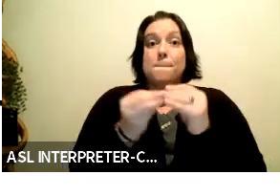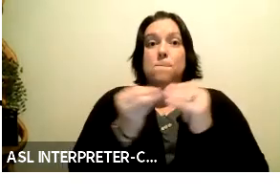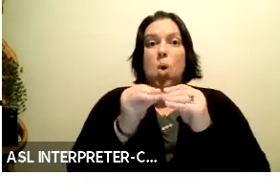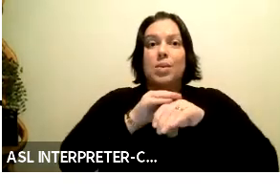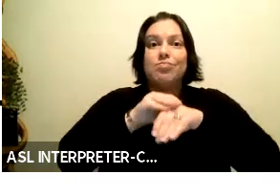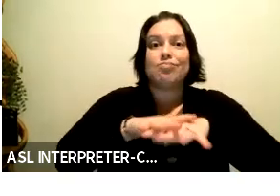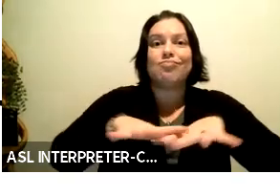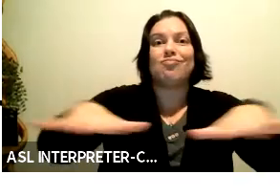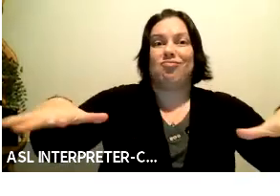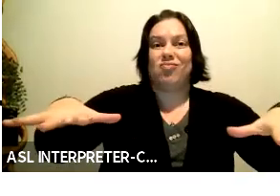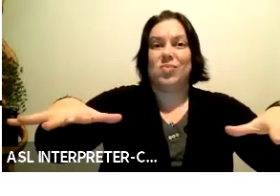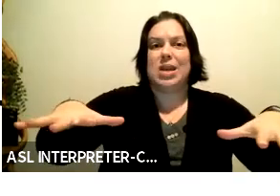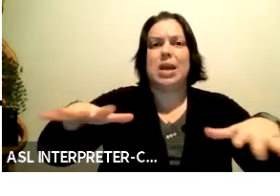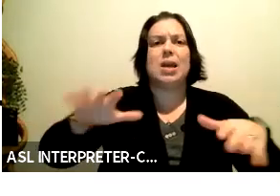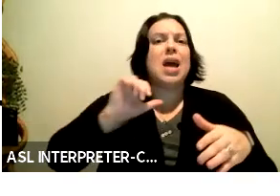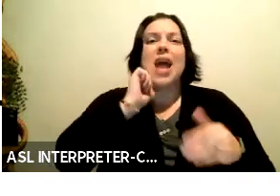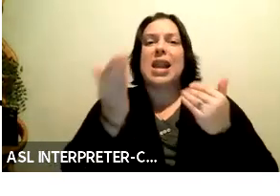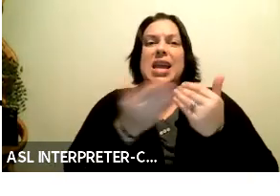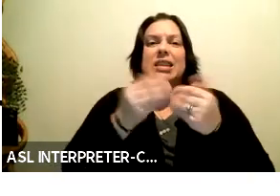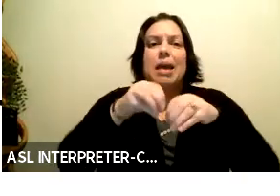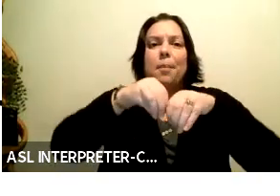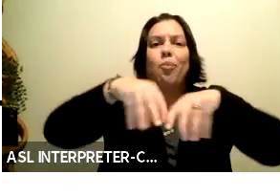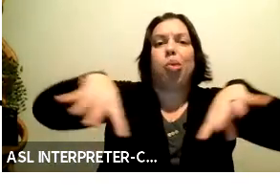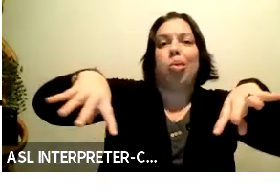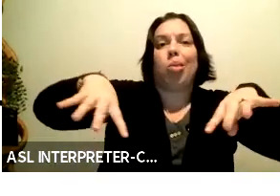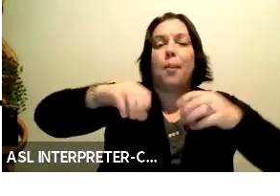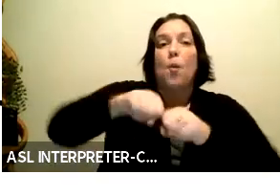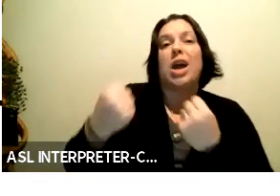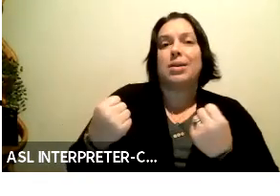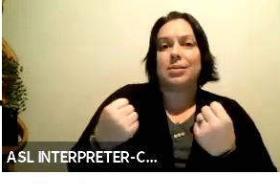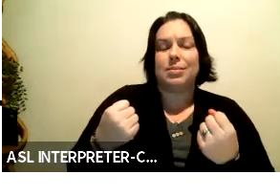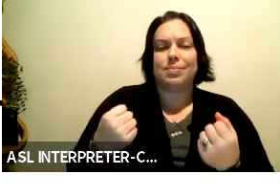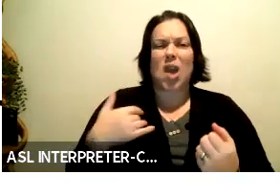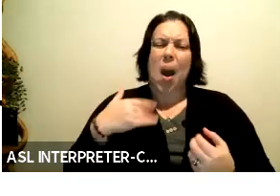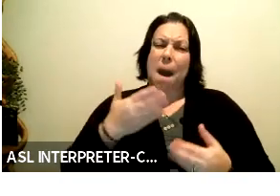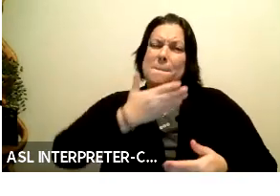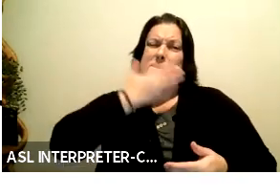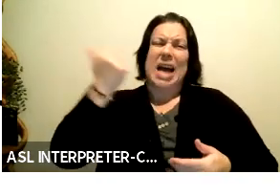the stress of a disaster. Our greatest strength comes from weaving into the natural fabric and